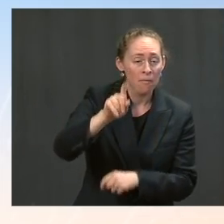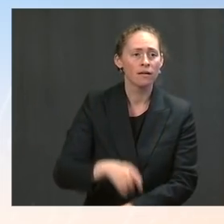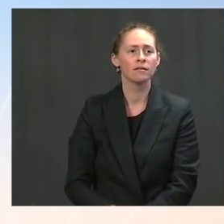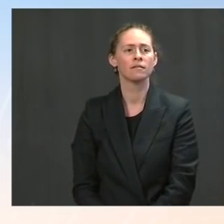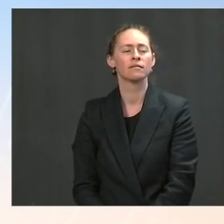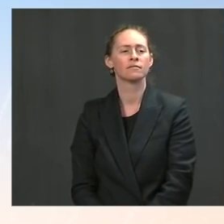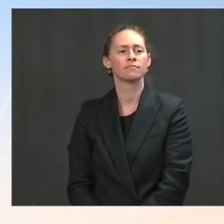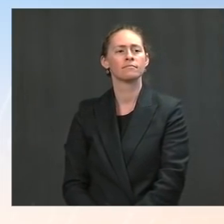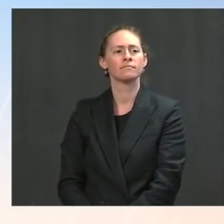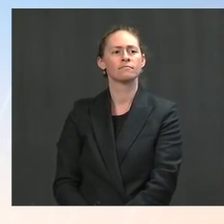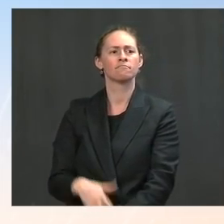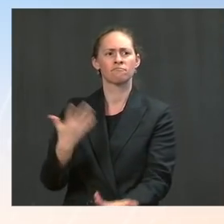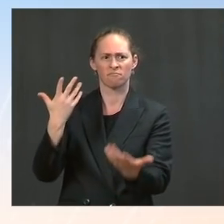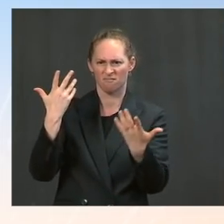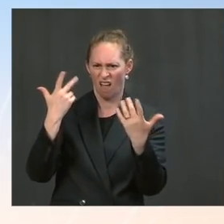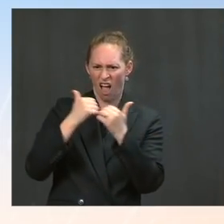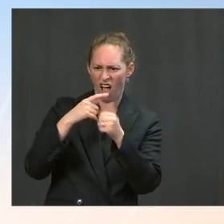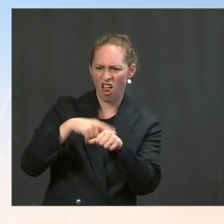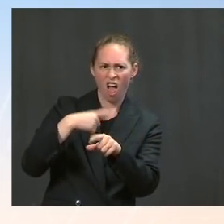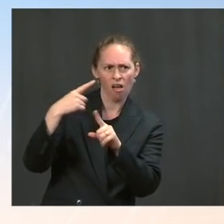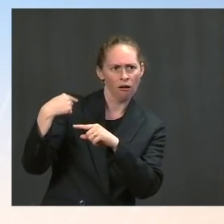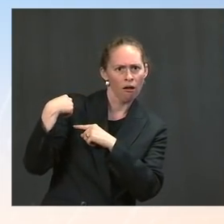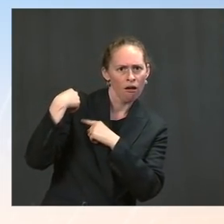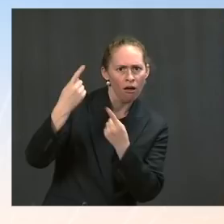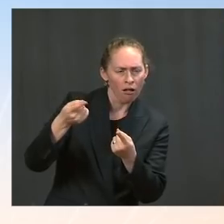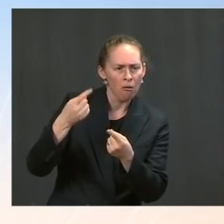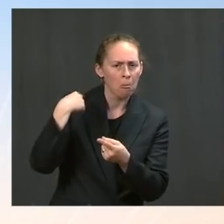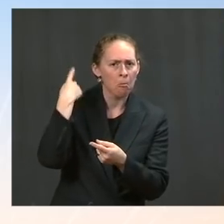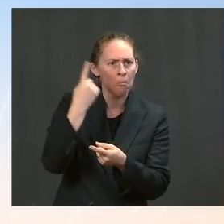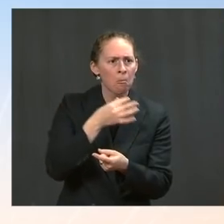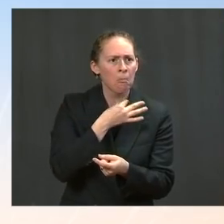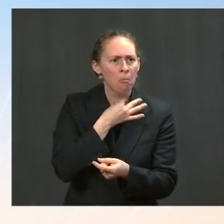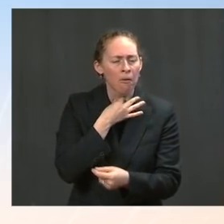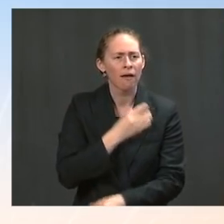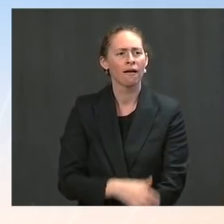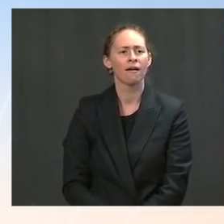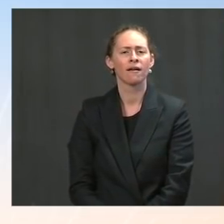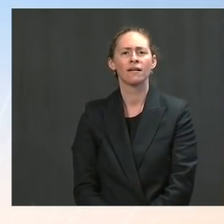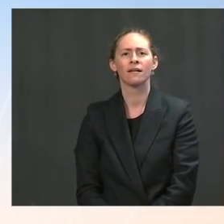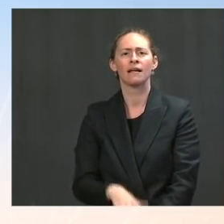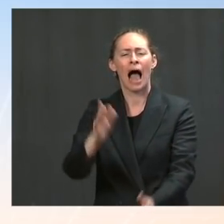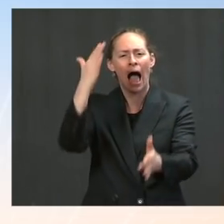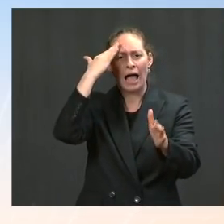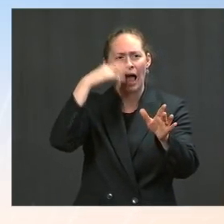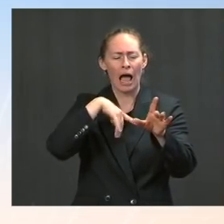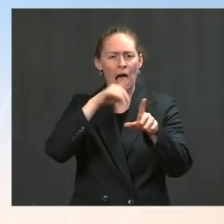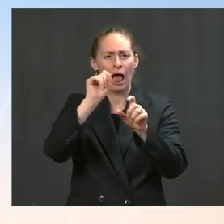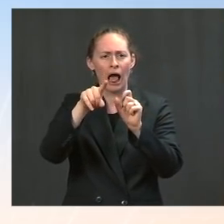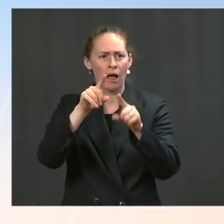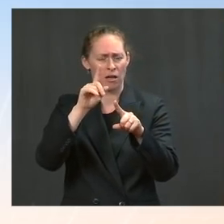And then, finally, I know that you are deadly serious about this conversation.